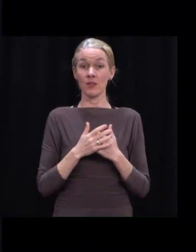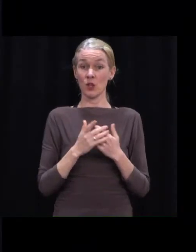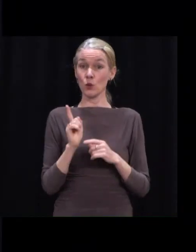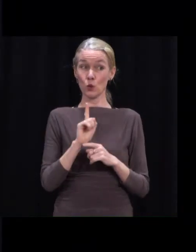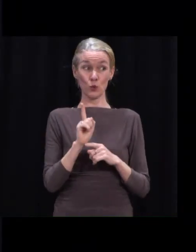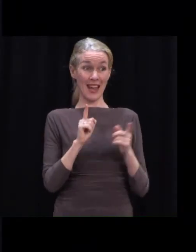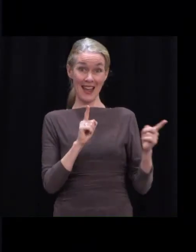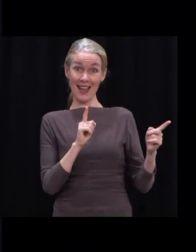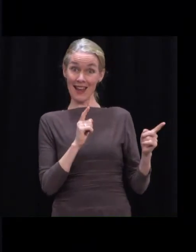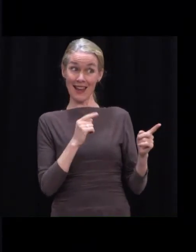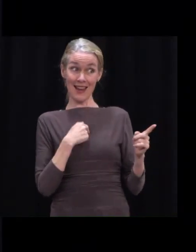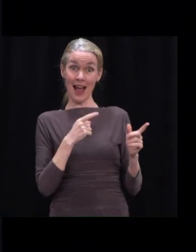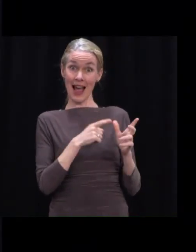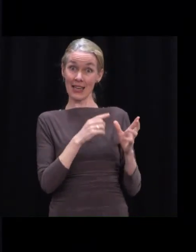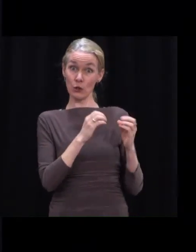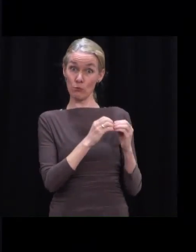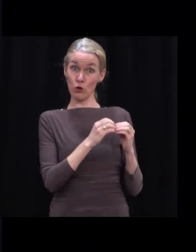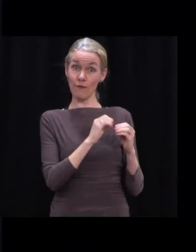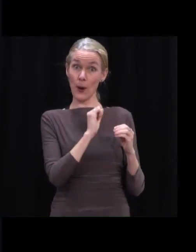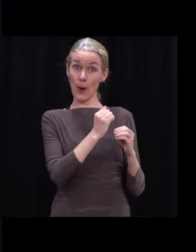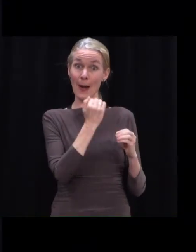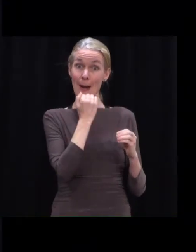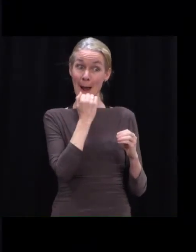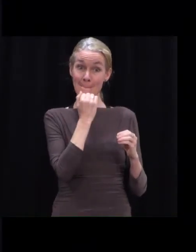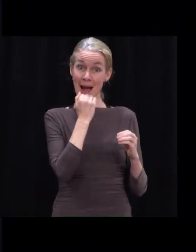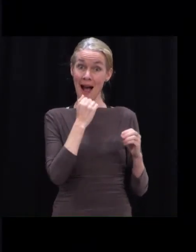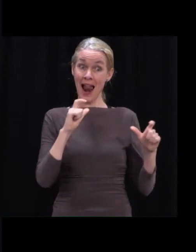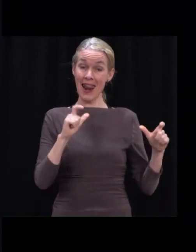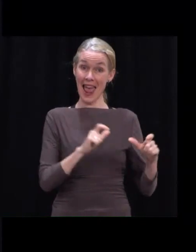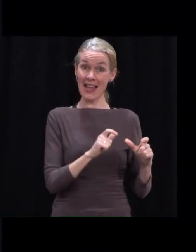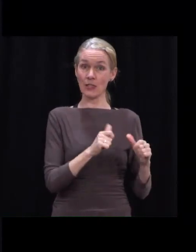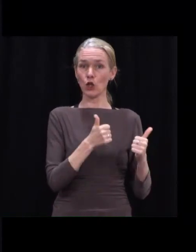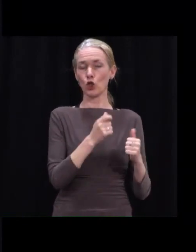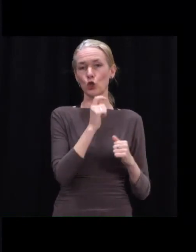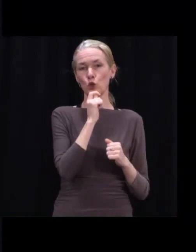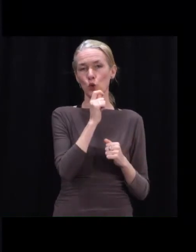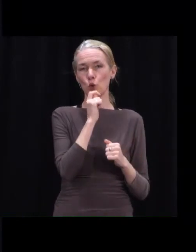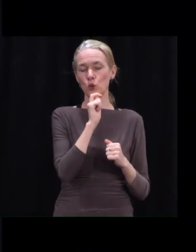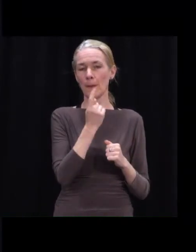for the reasons set out. We have a second day where our numbers have declined. We have